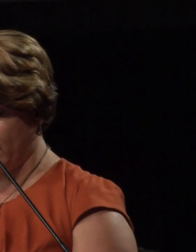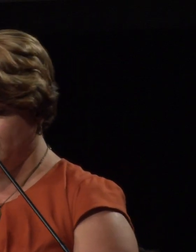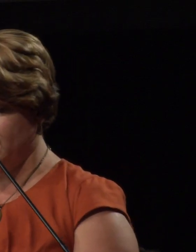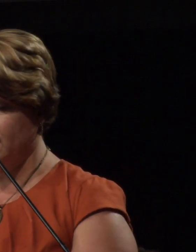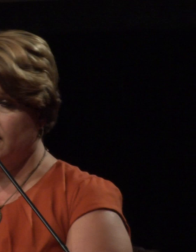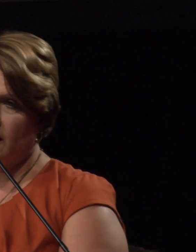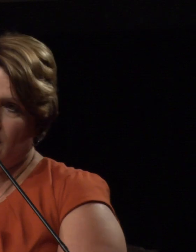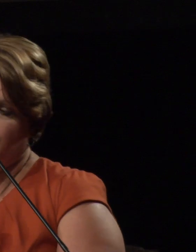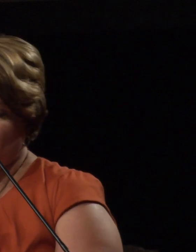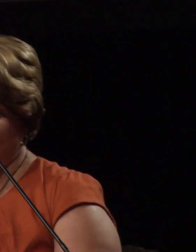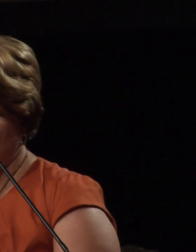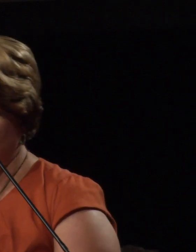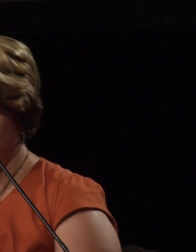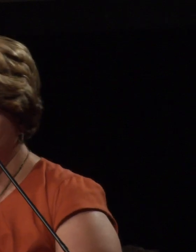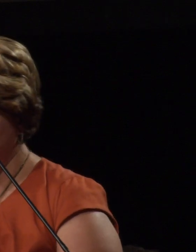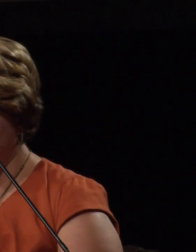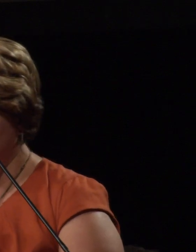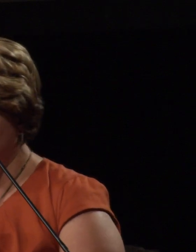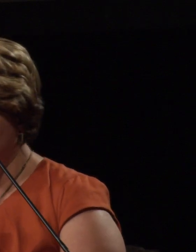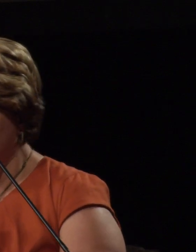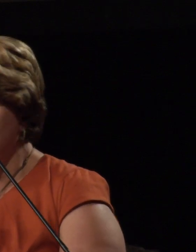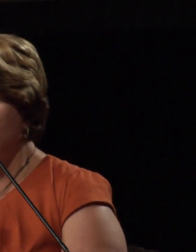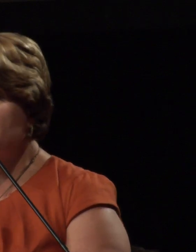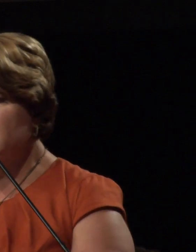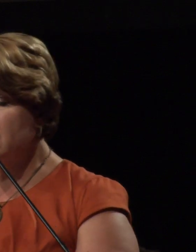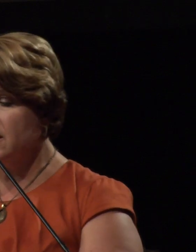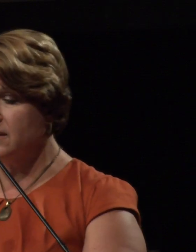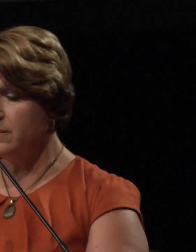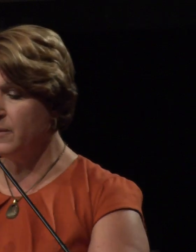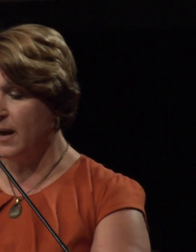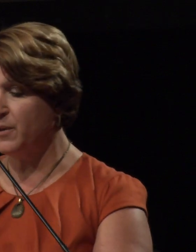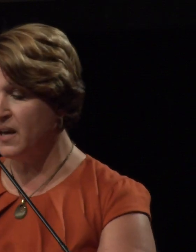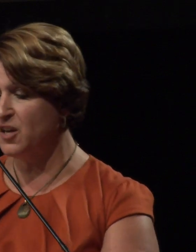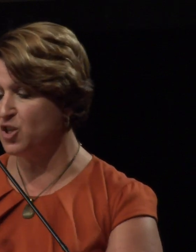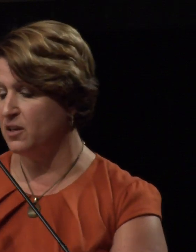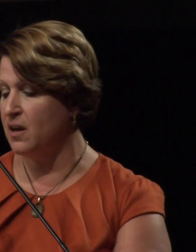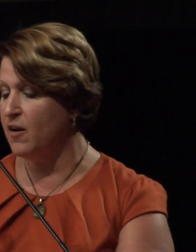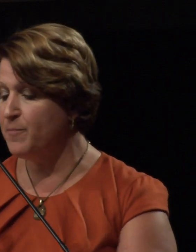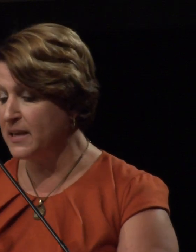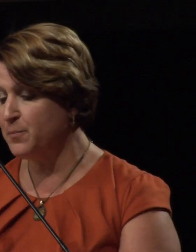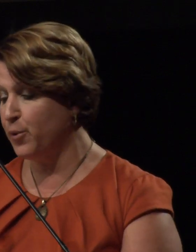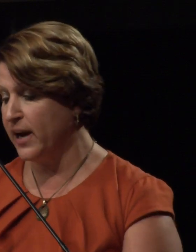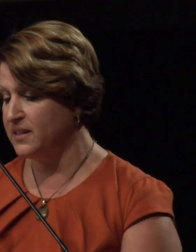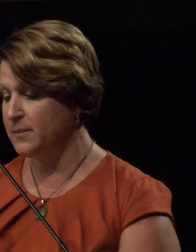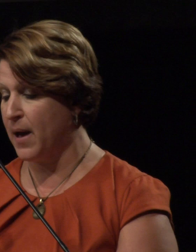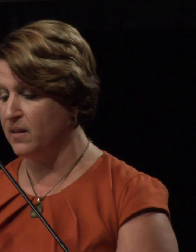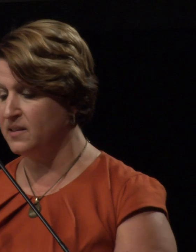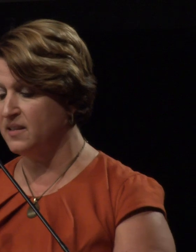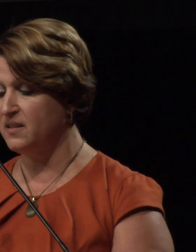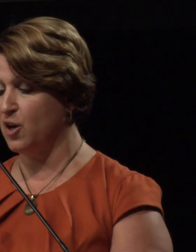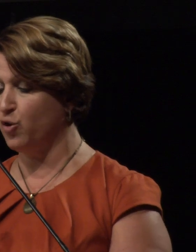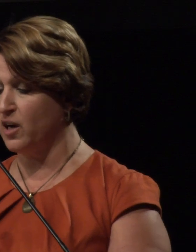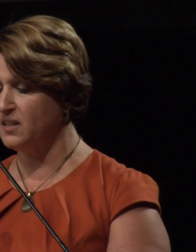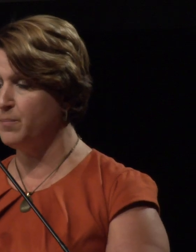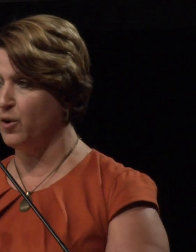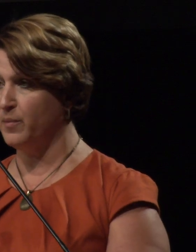PRACTICES CAMPUS WIDE. CONSISTENT APPLICATION OF BEST PRACTICE POLICIES ACROSS